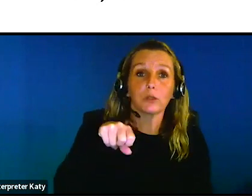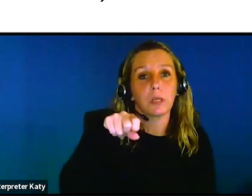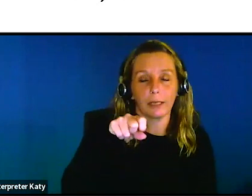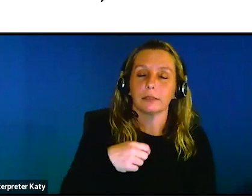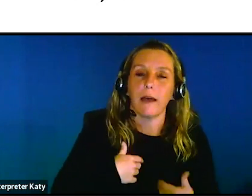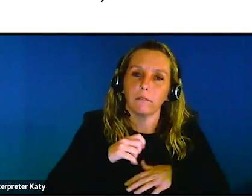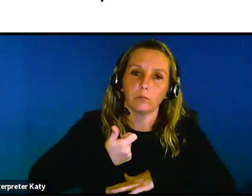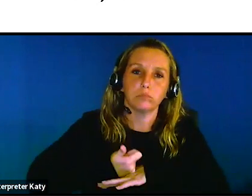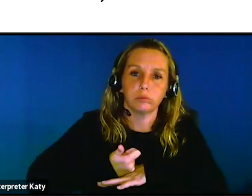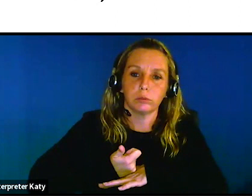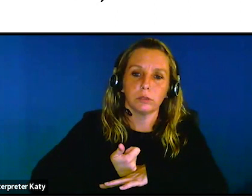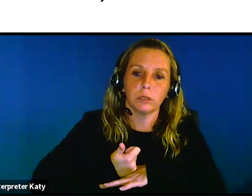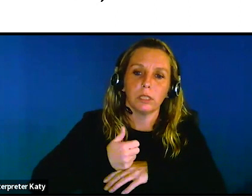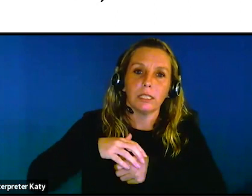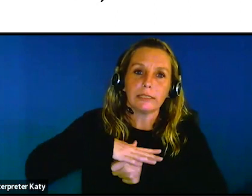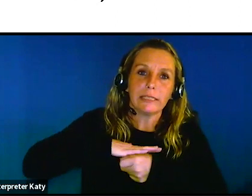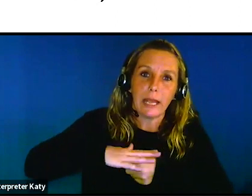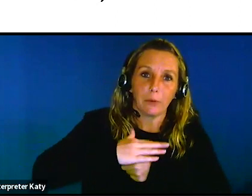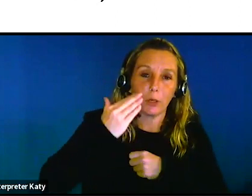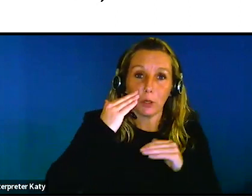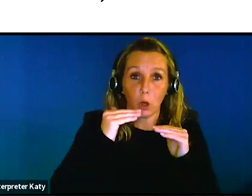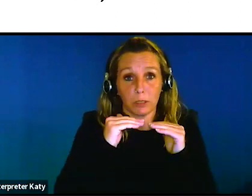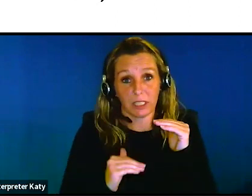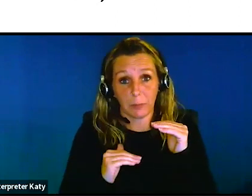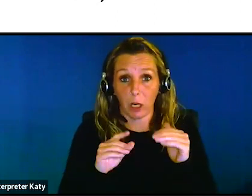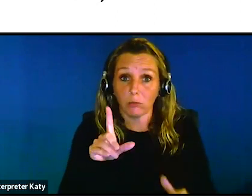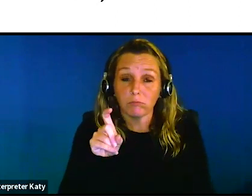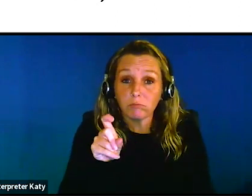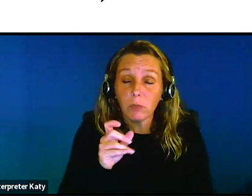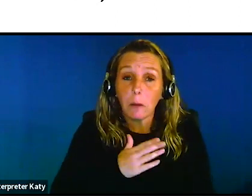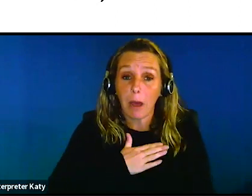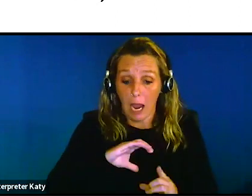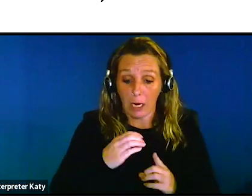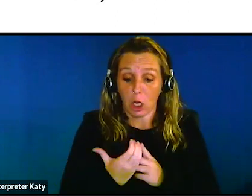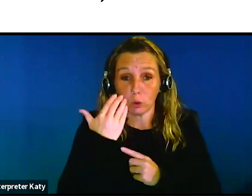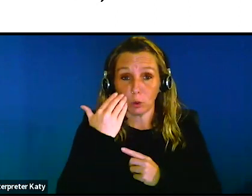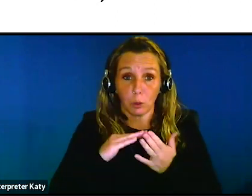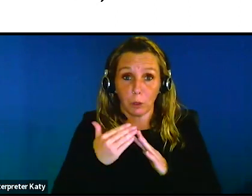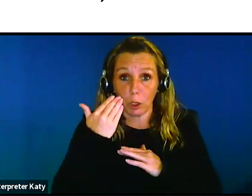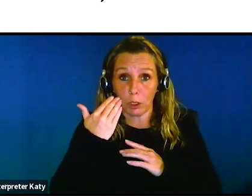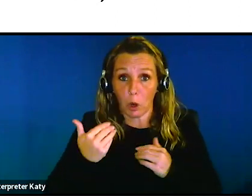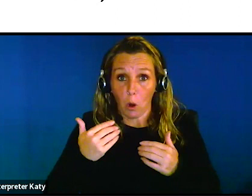Does the neighborhood actually know that it's there? Does my cultural community know that it's there?